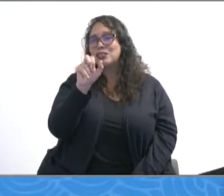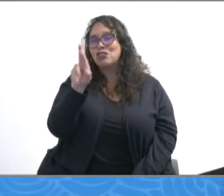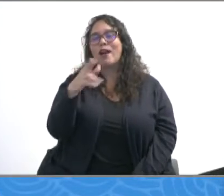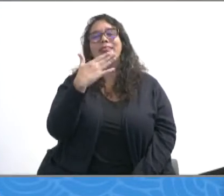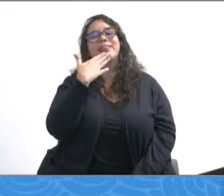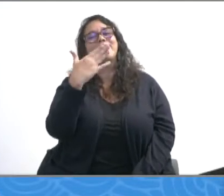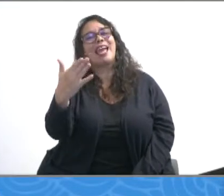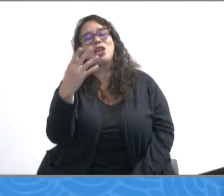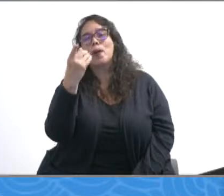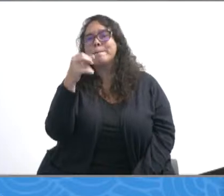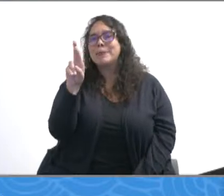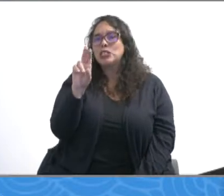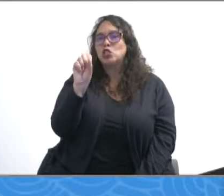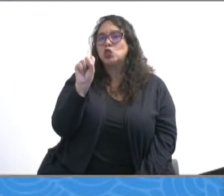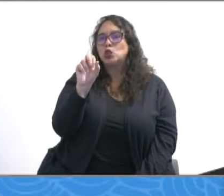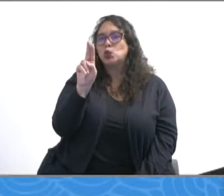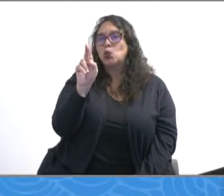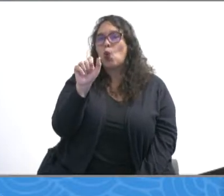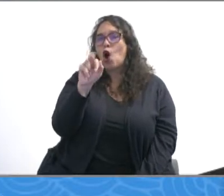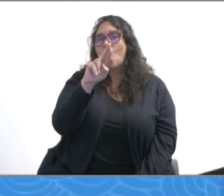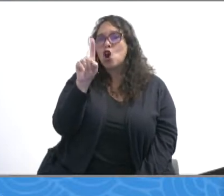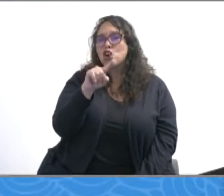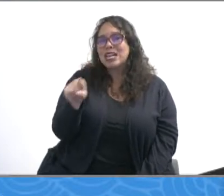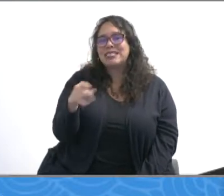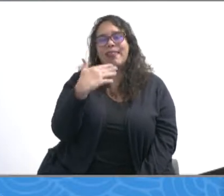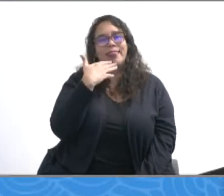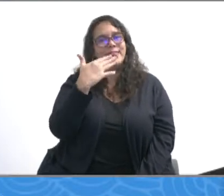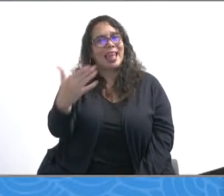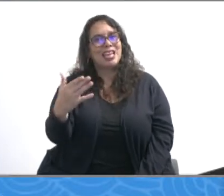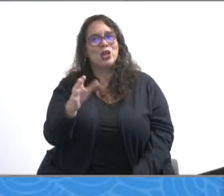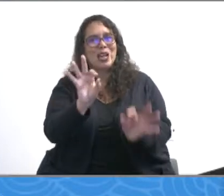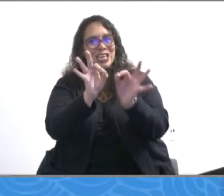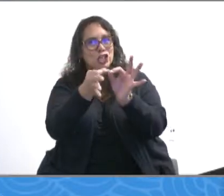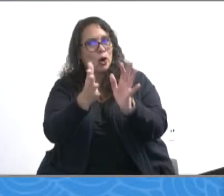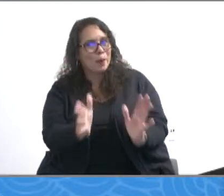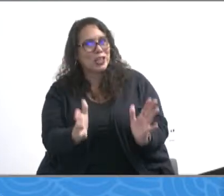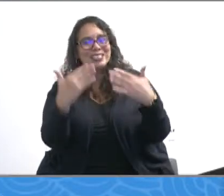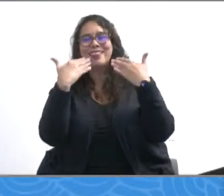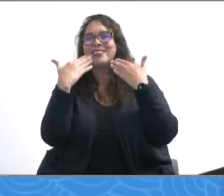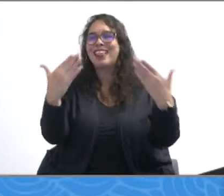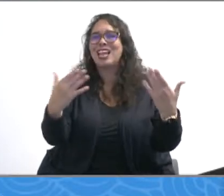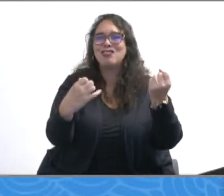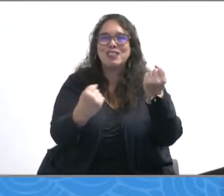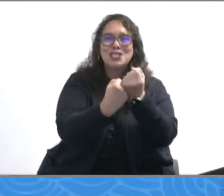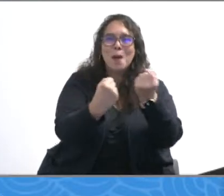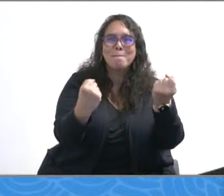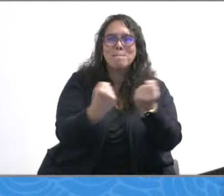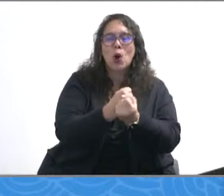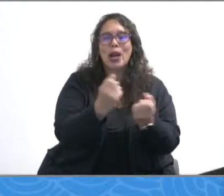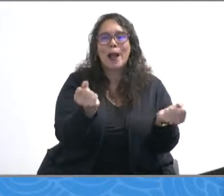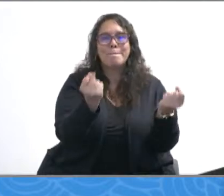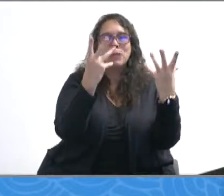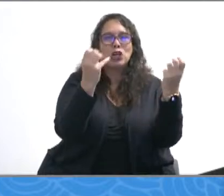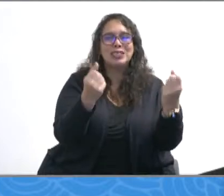Mr. Suarez, thank you for being here. Our interpreters, thank you for supporting. Our multimedia folks,